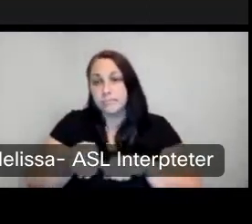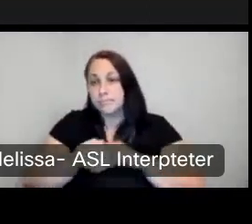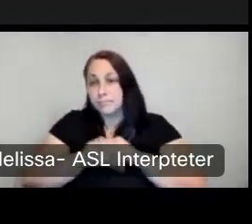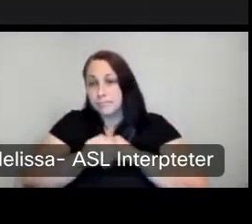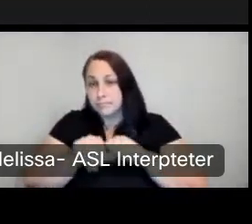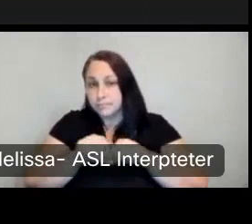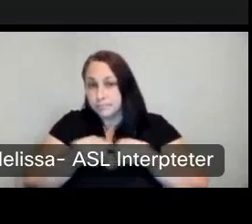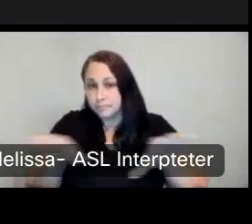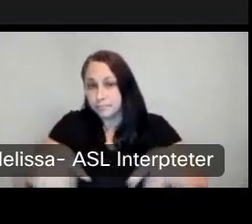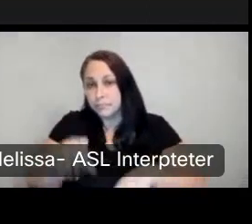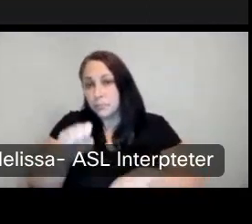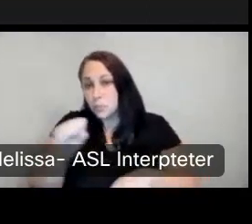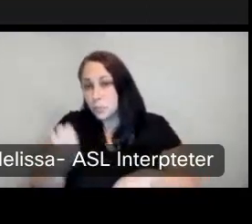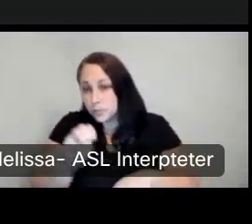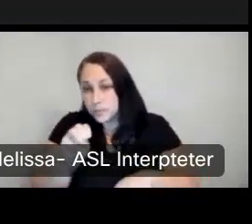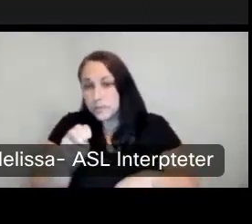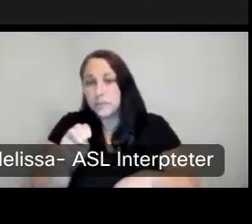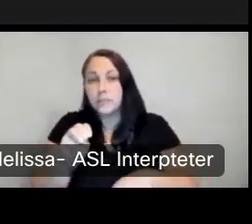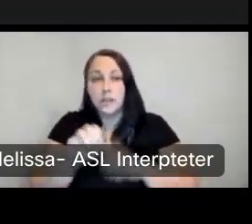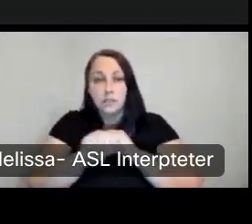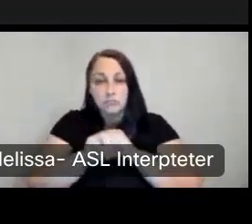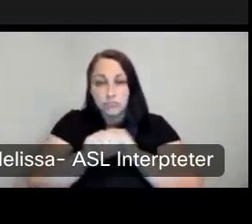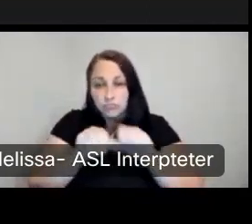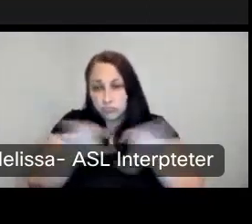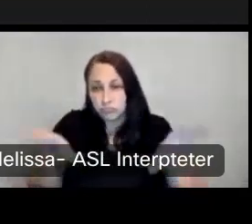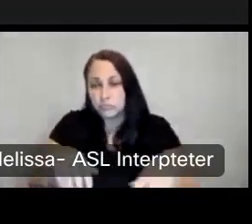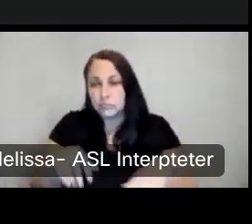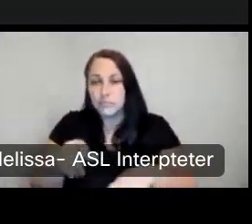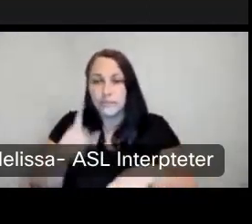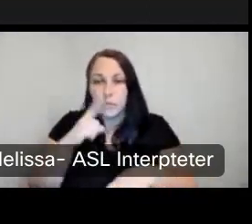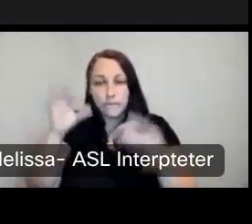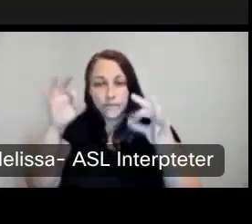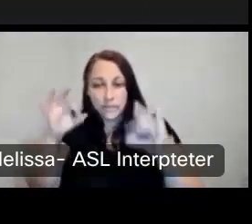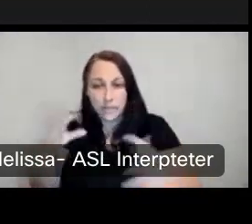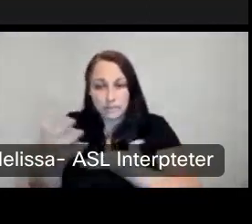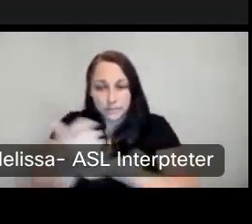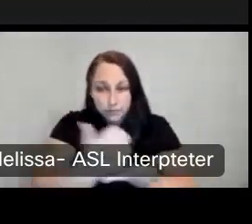know the document was out and we were collecting feedback as well as meet the writer pop-up events